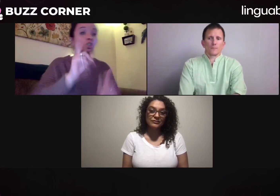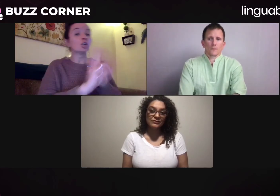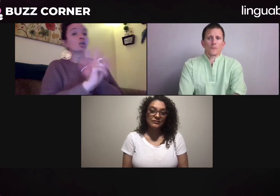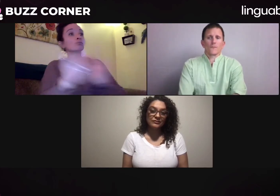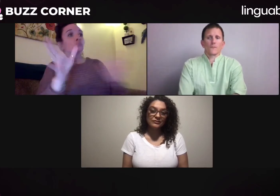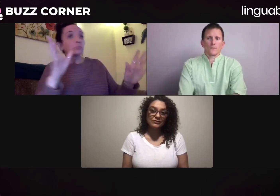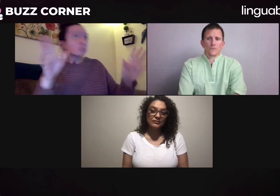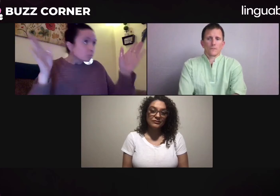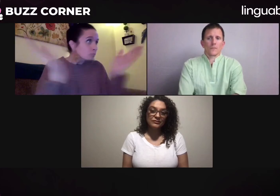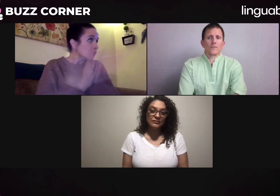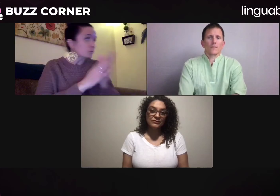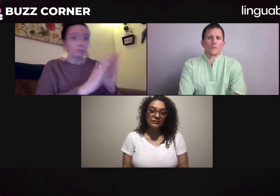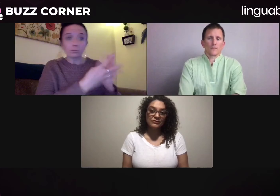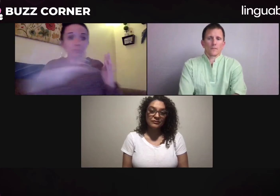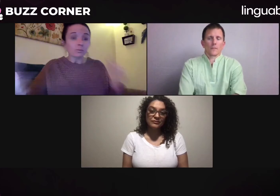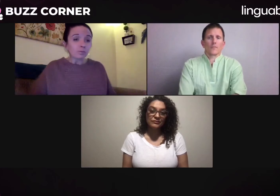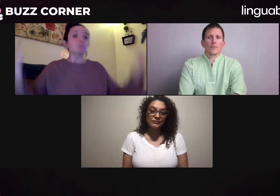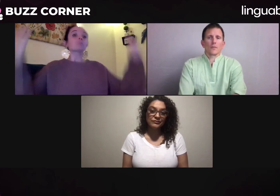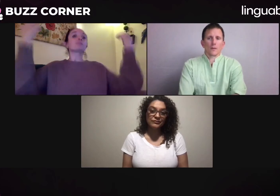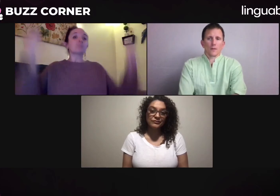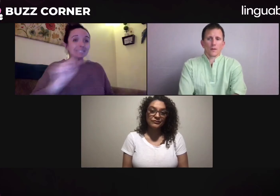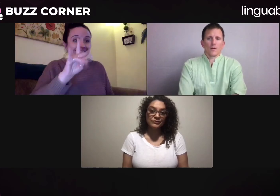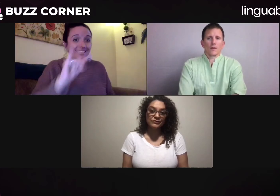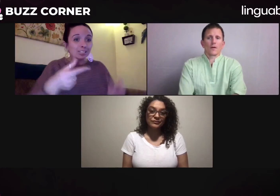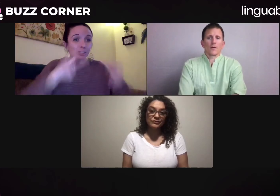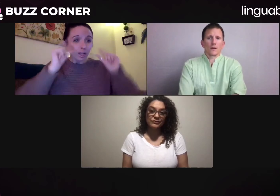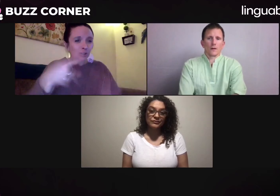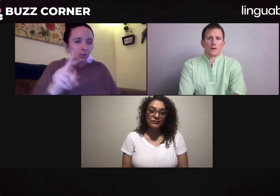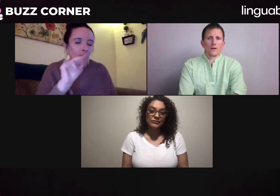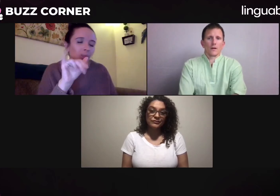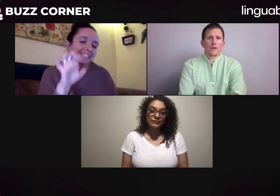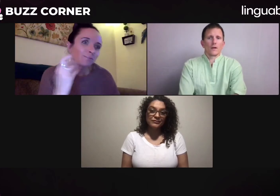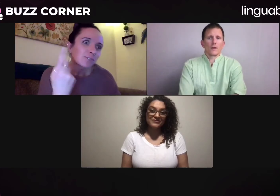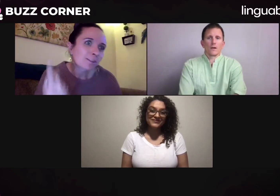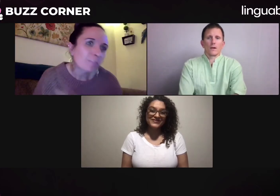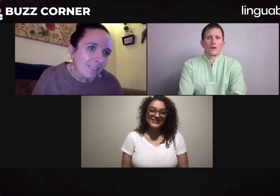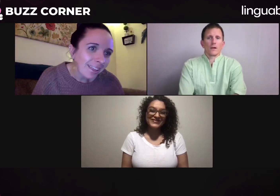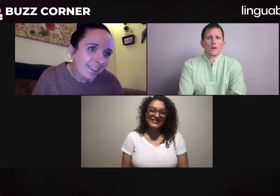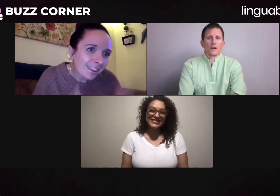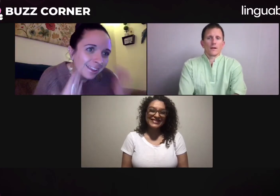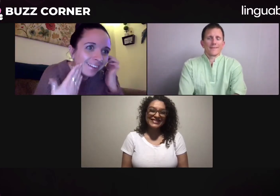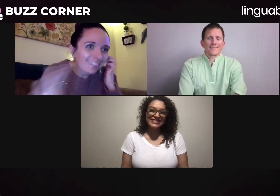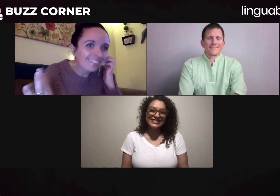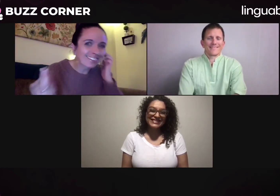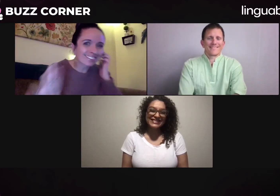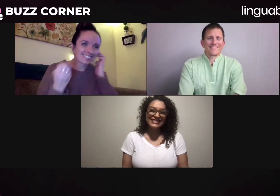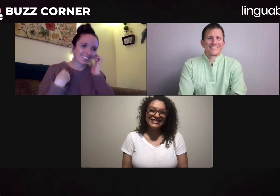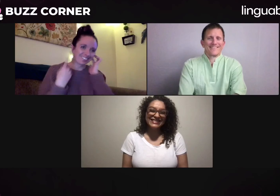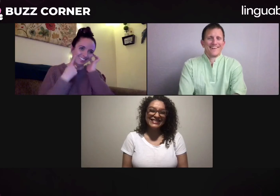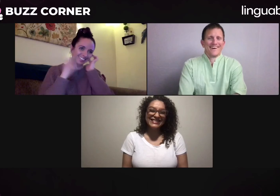I want them to provide access and that's it.